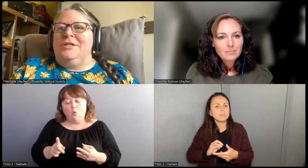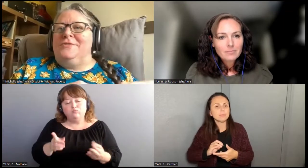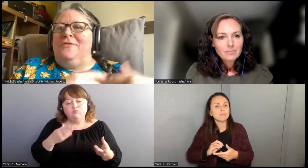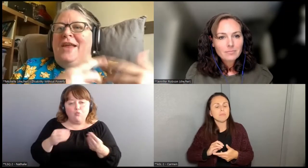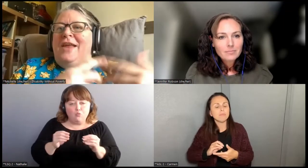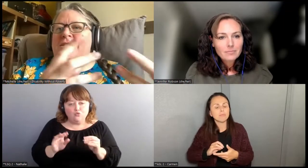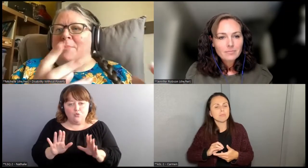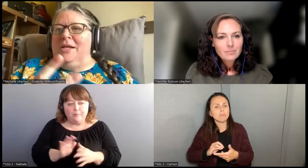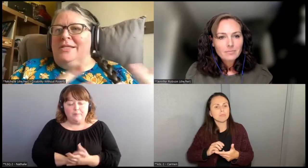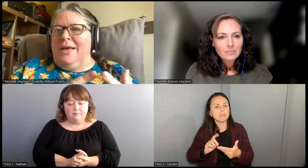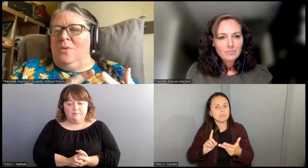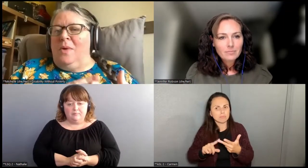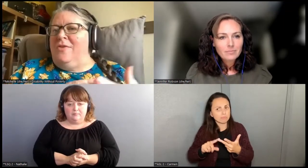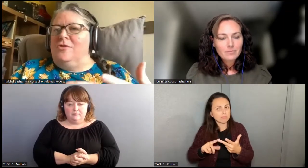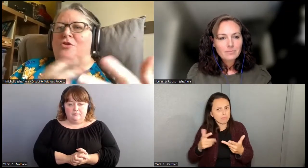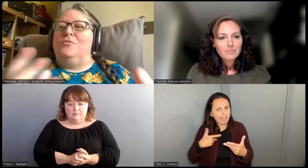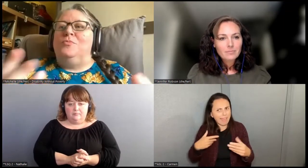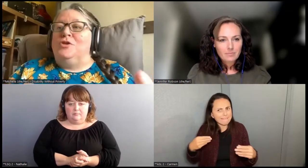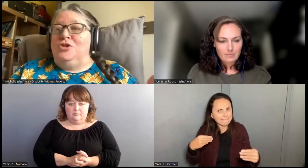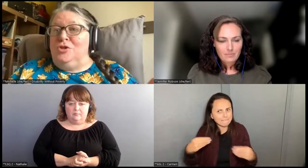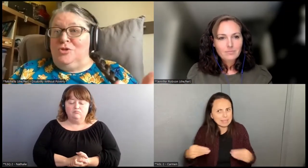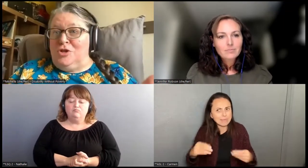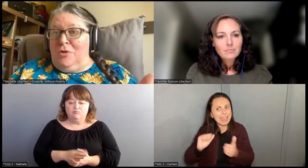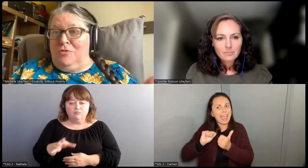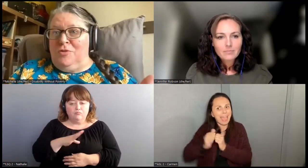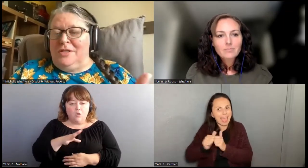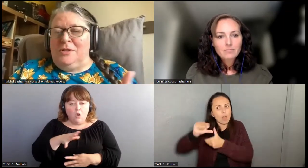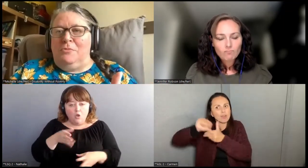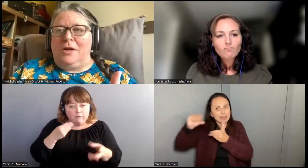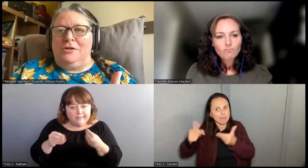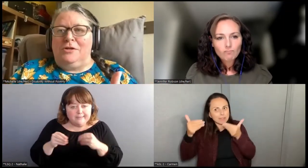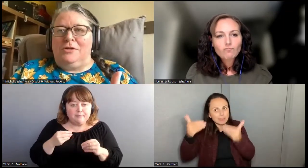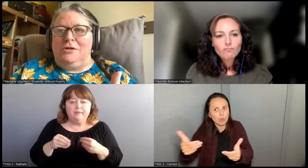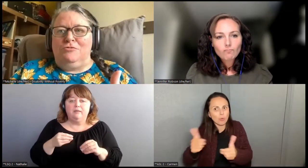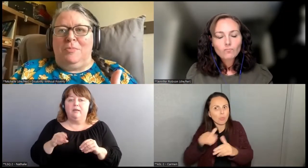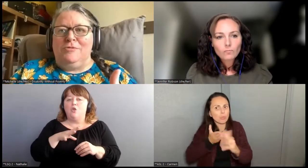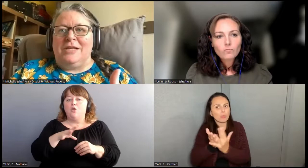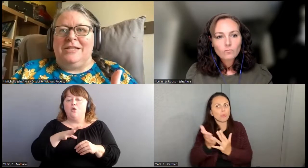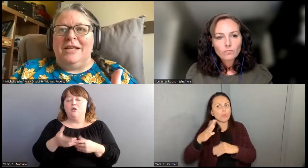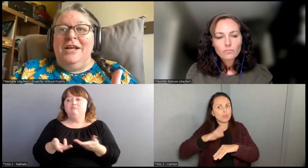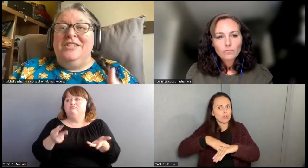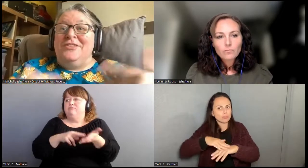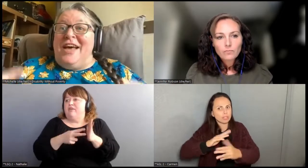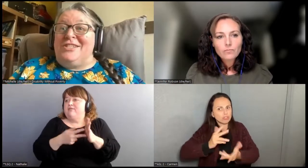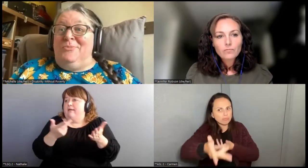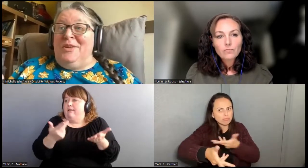THIS FLEXIBILITY IN THE WAY THAT THE GOVERNMENT COULD CHOOSE TO GO THROUGH THIS. THAT'S SOMETHING